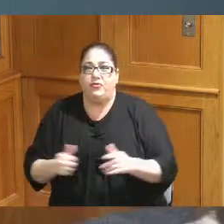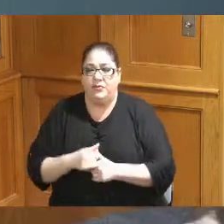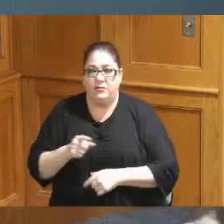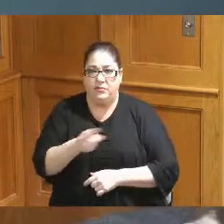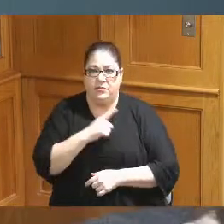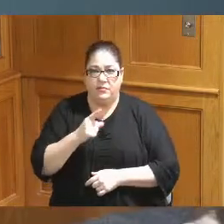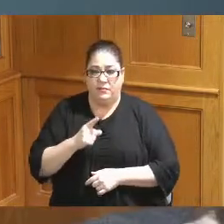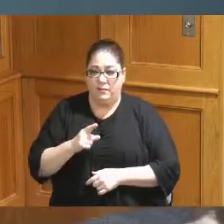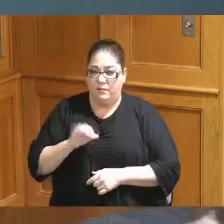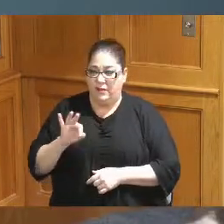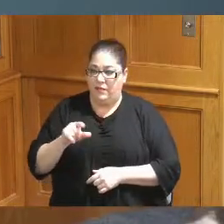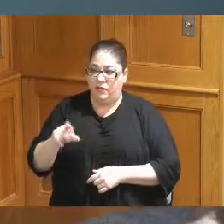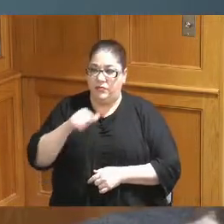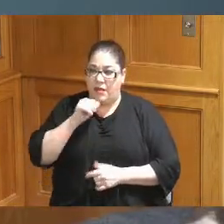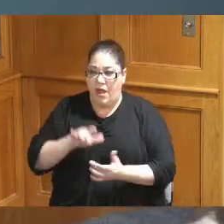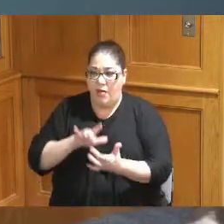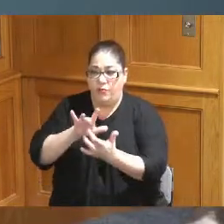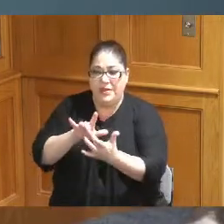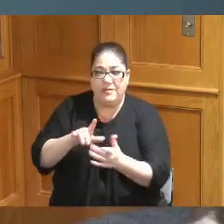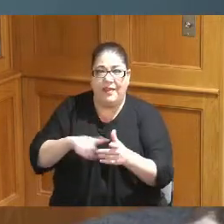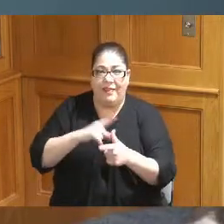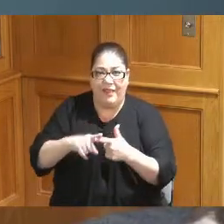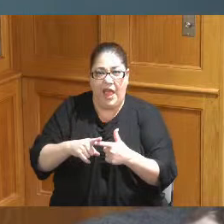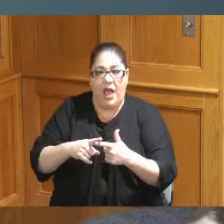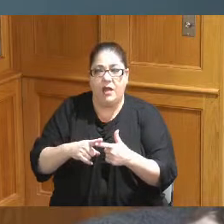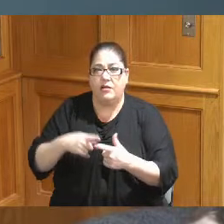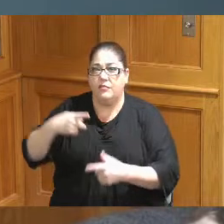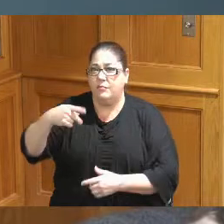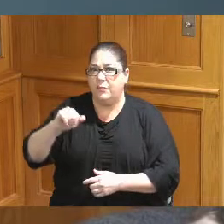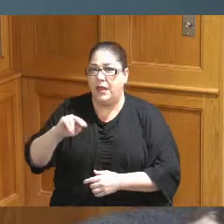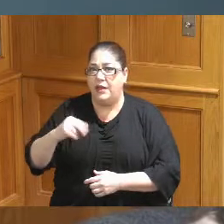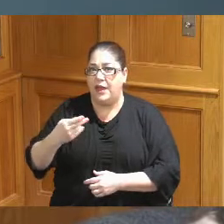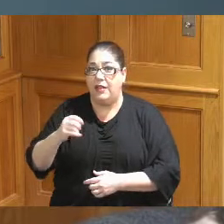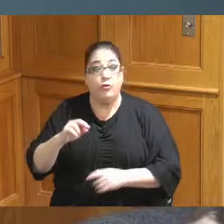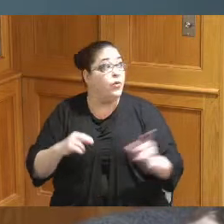haven't reached them they must be panhandlers and I just no we have reached I mean there are